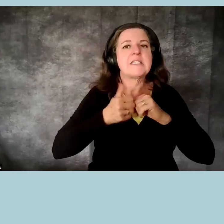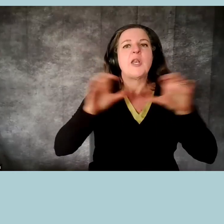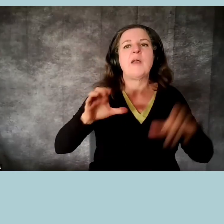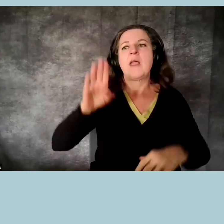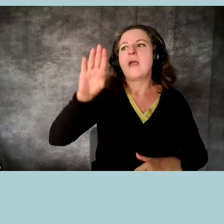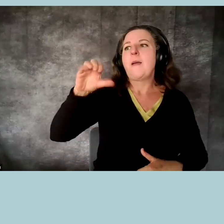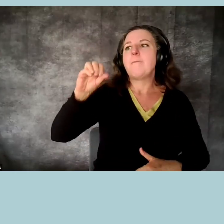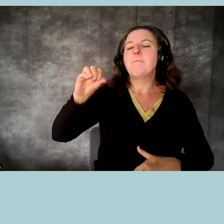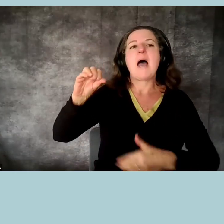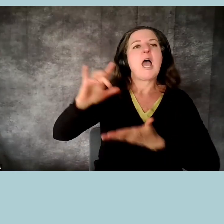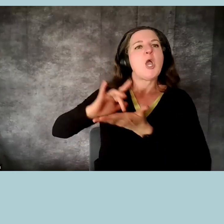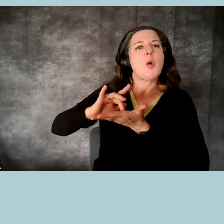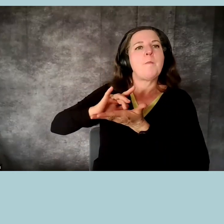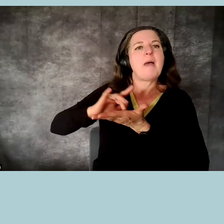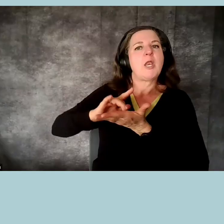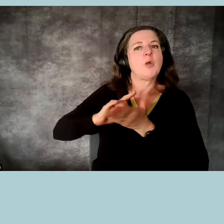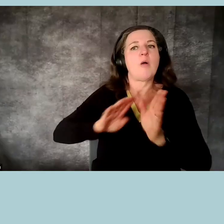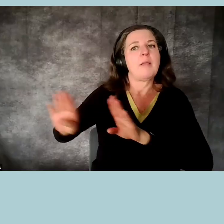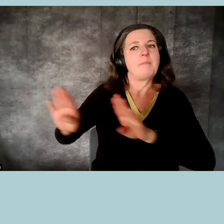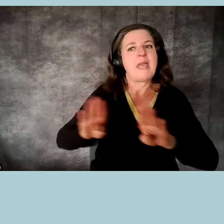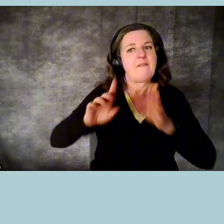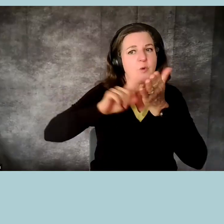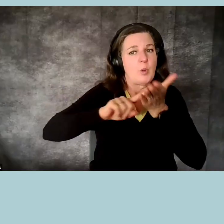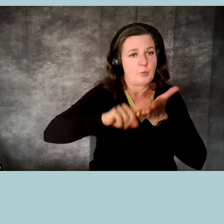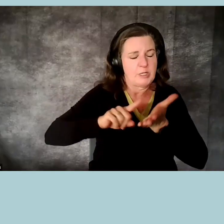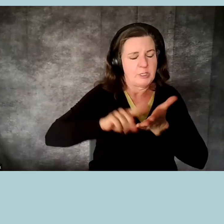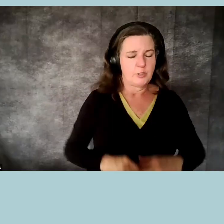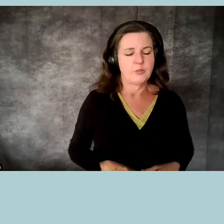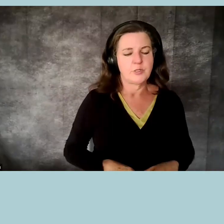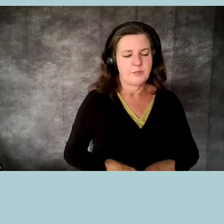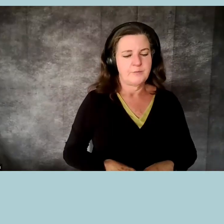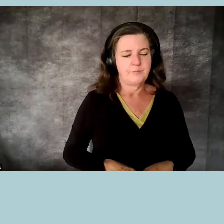I also think we want to